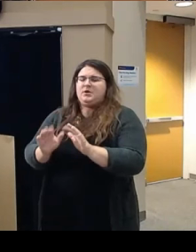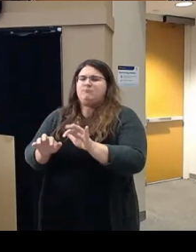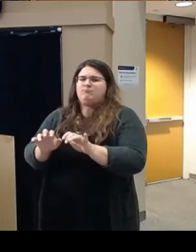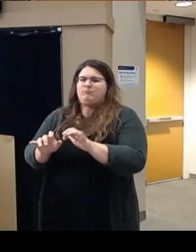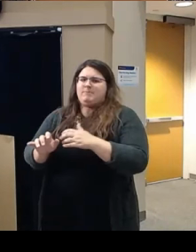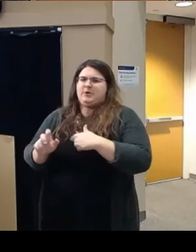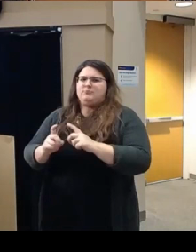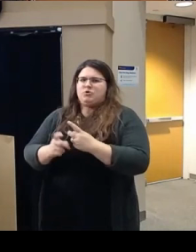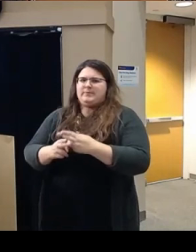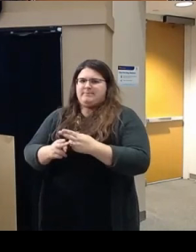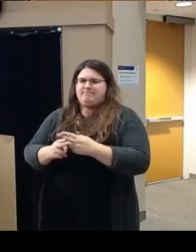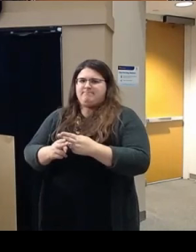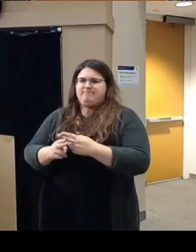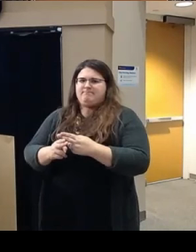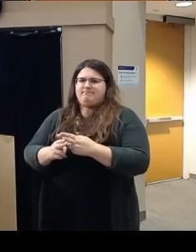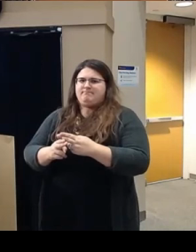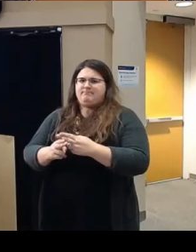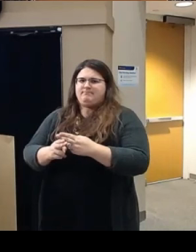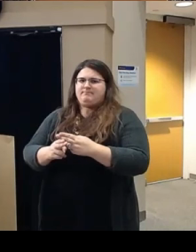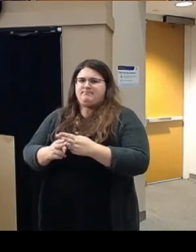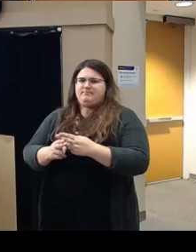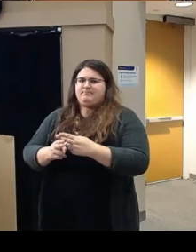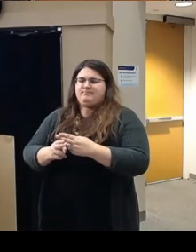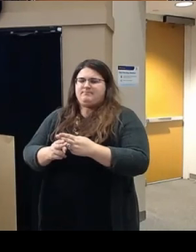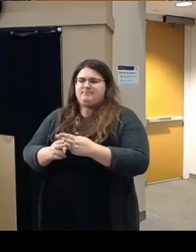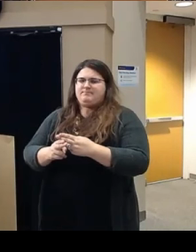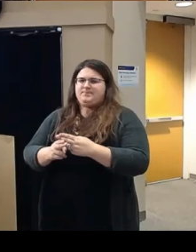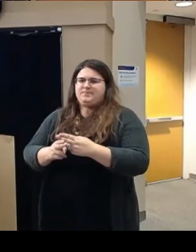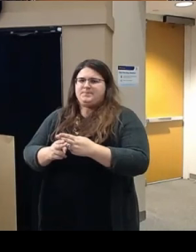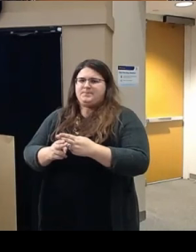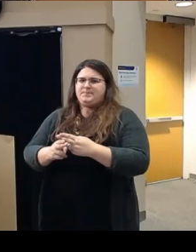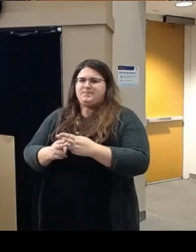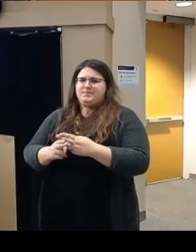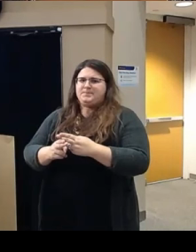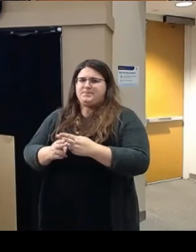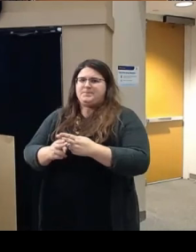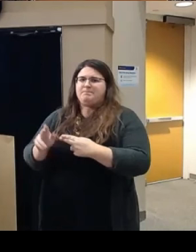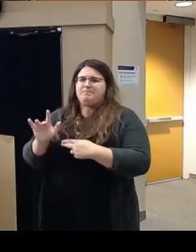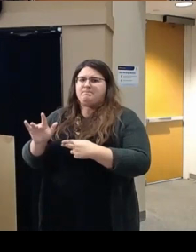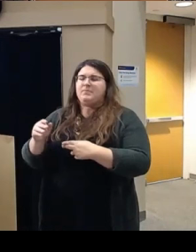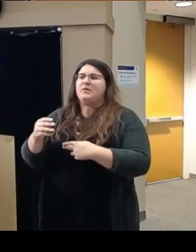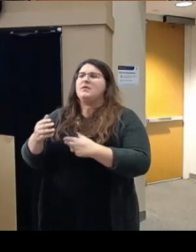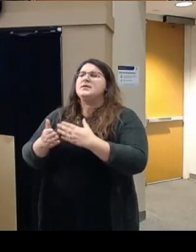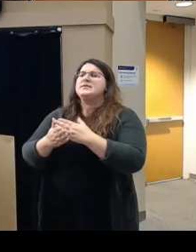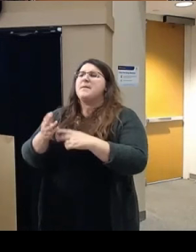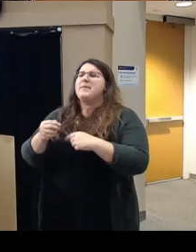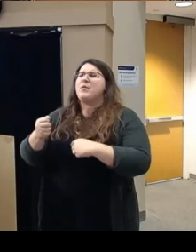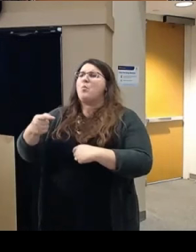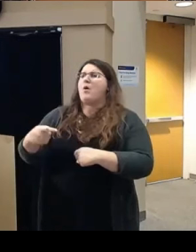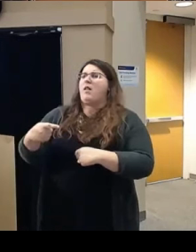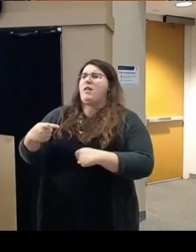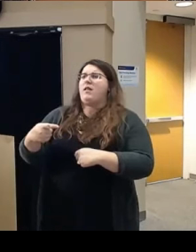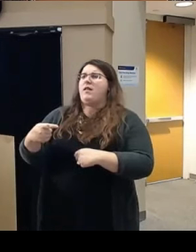is and then some of you might see um one or more options here and some of you just might see one